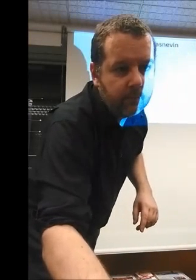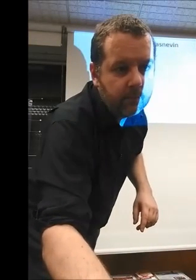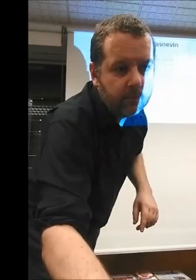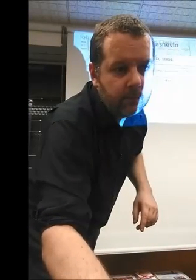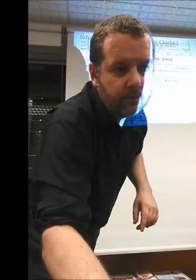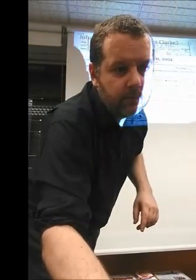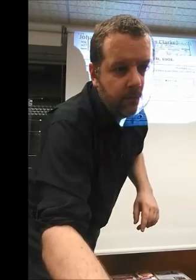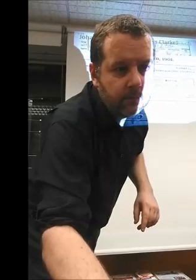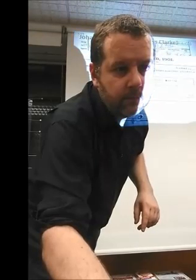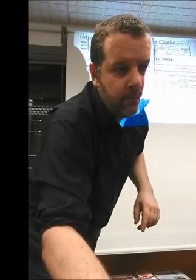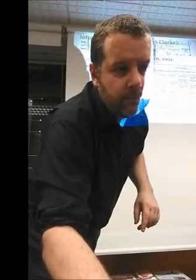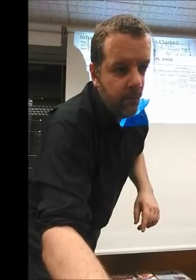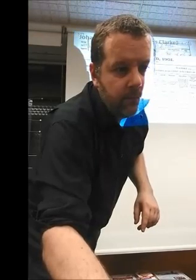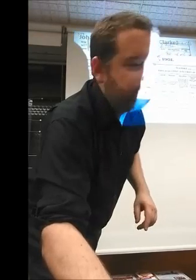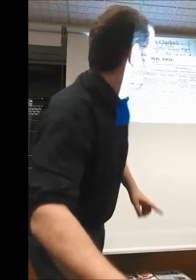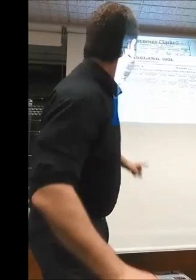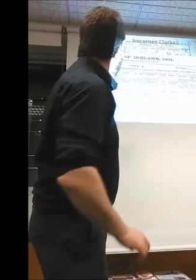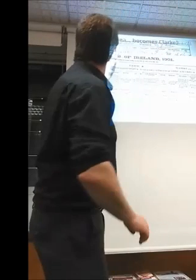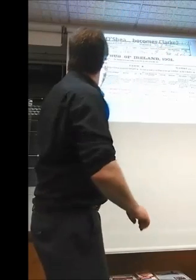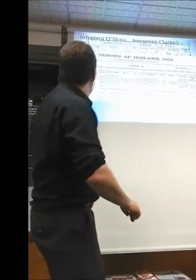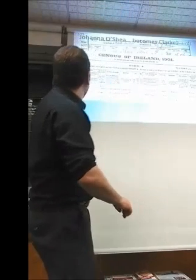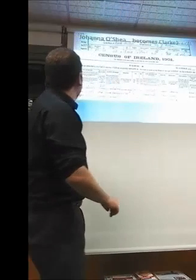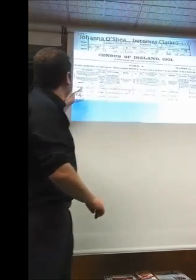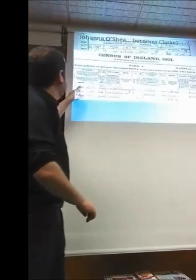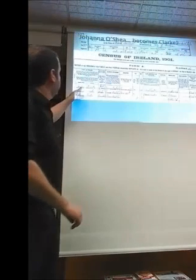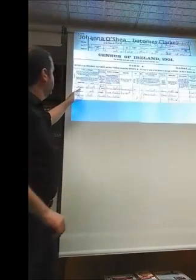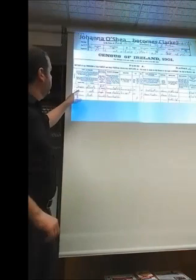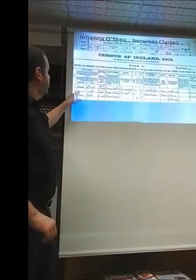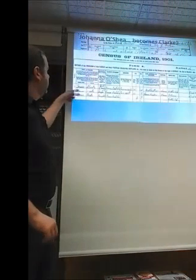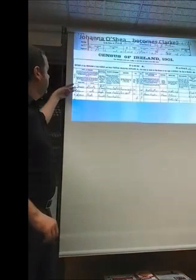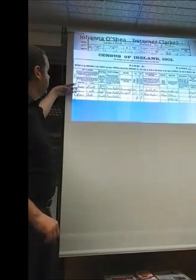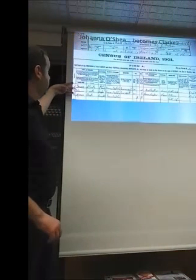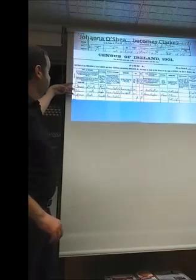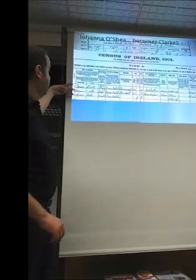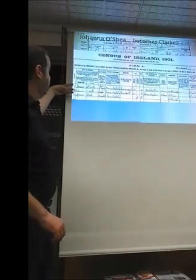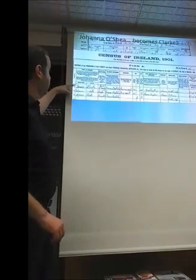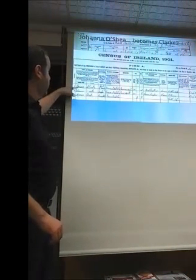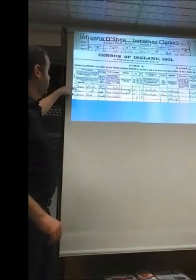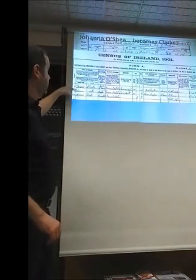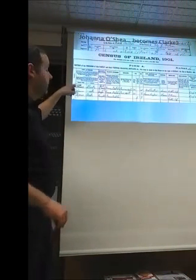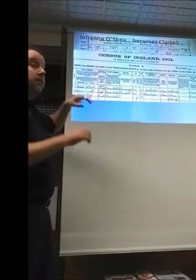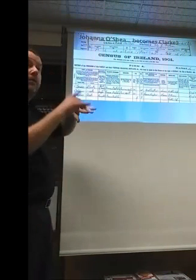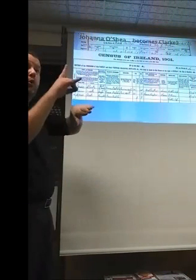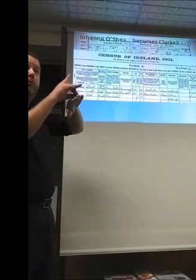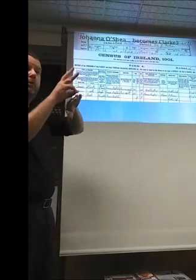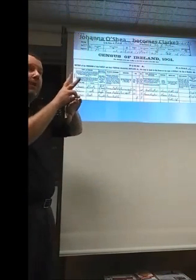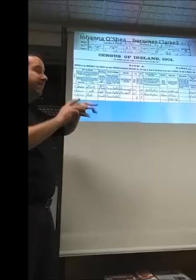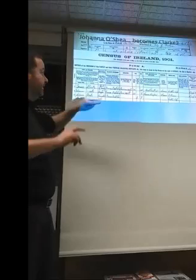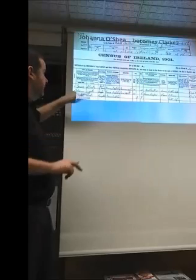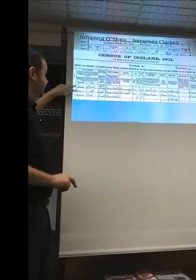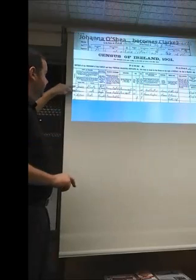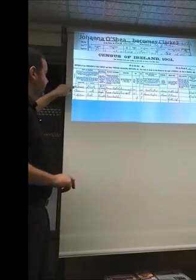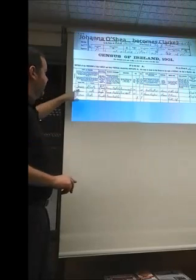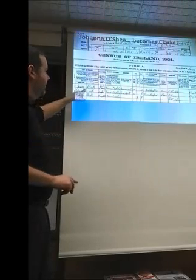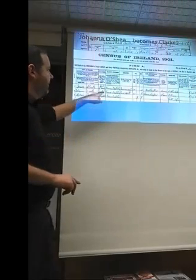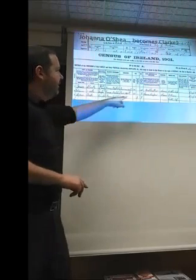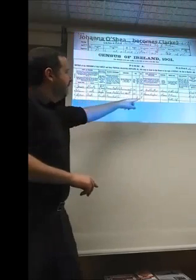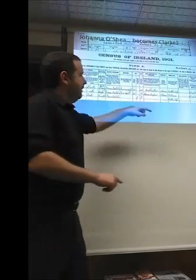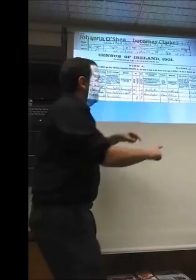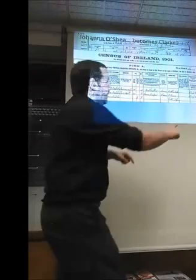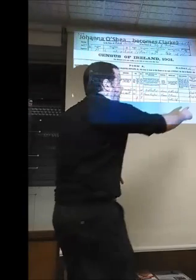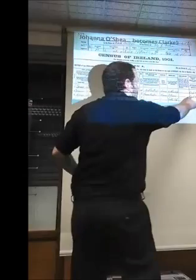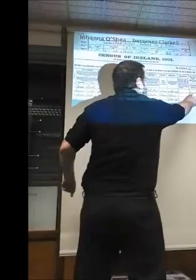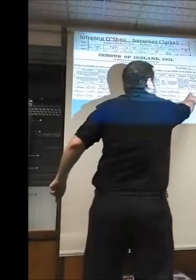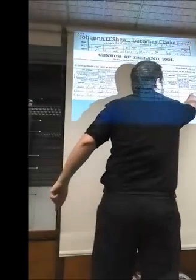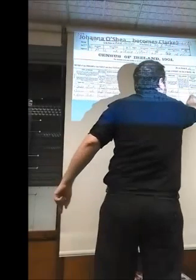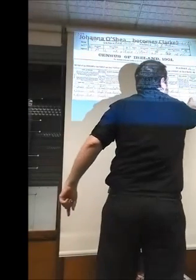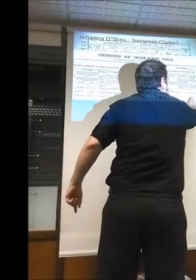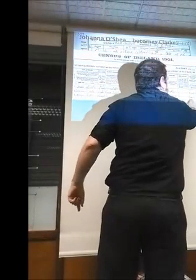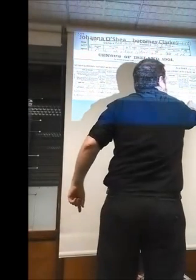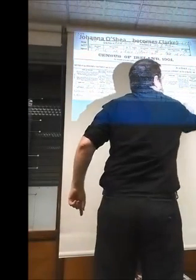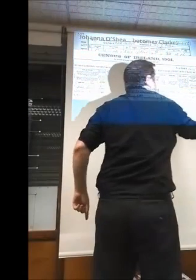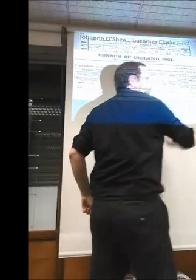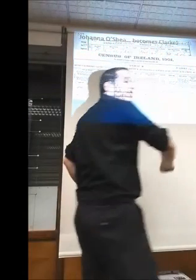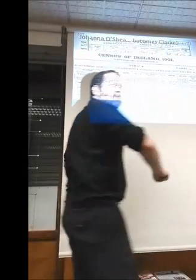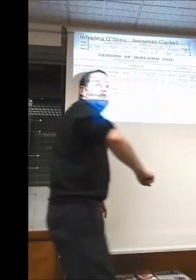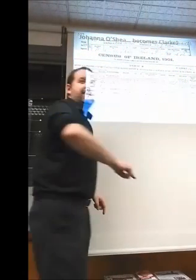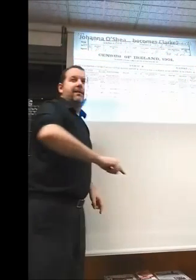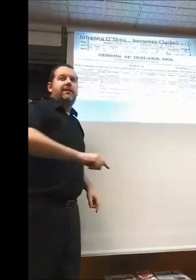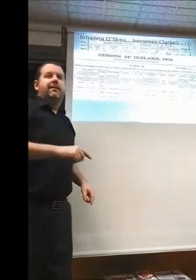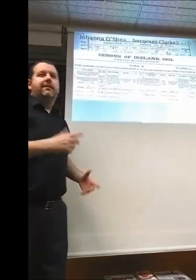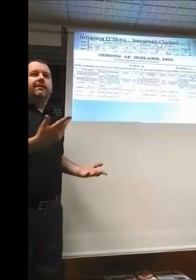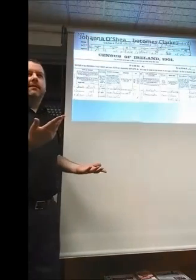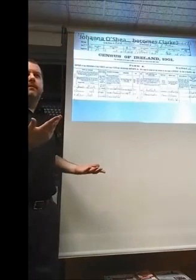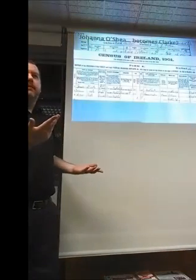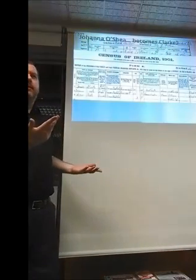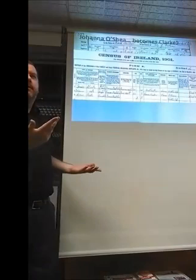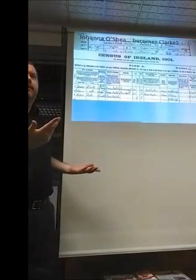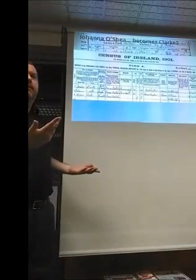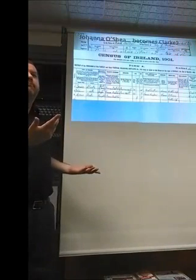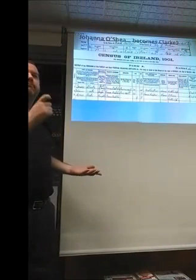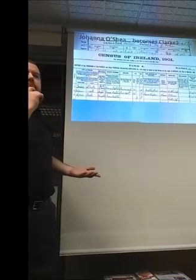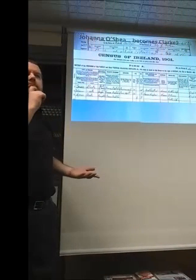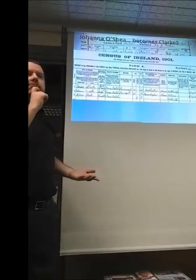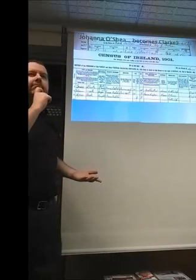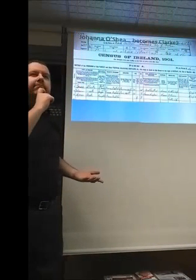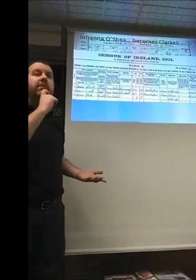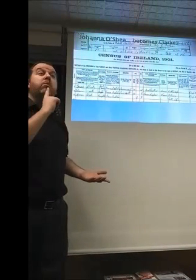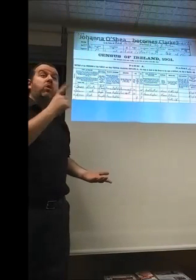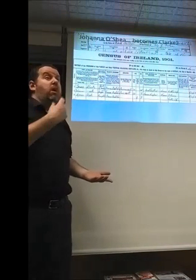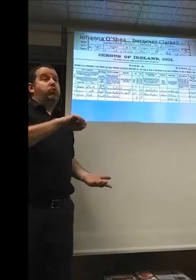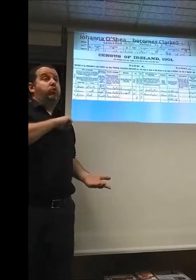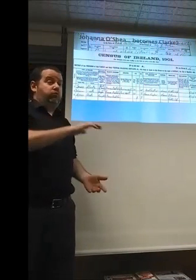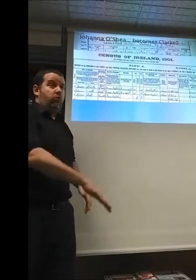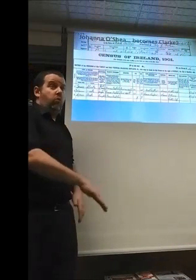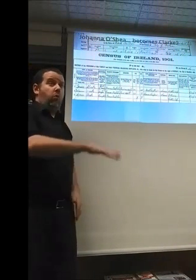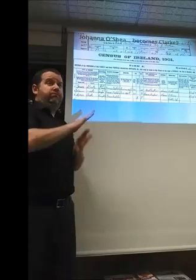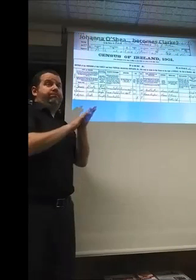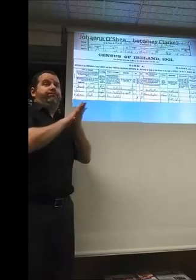Nut the wanted to be able to seethe hands in the picture.